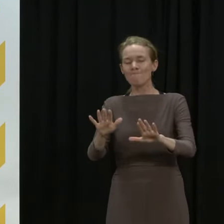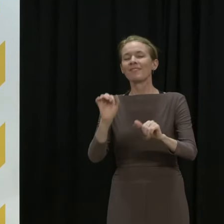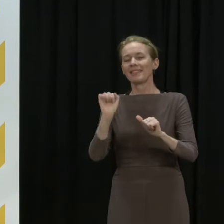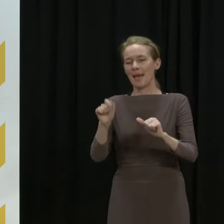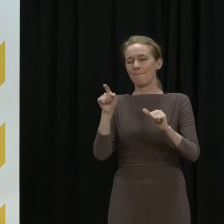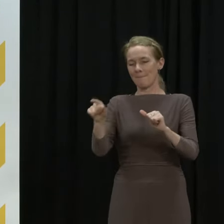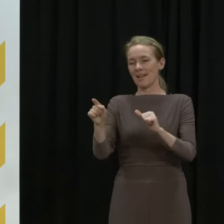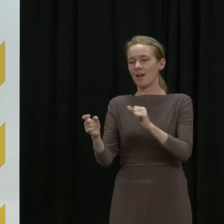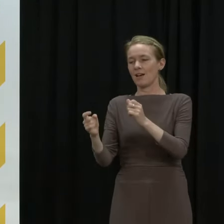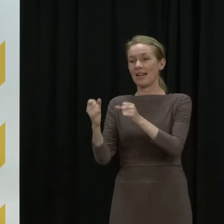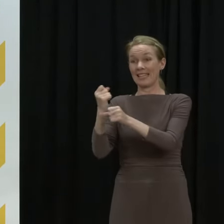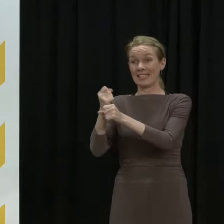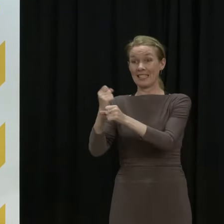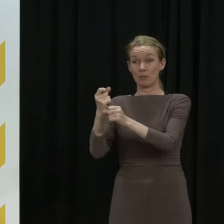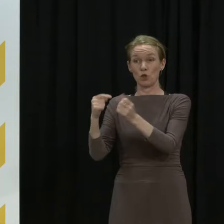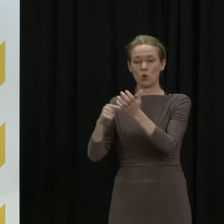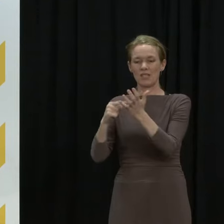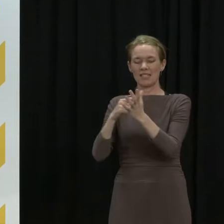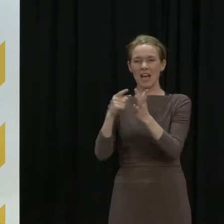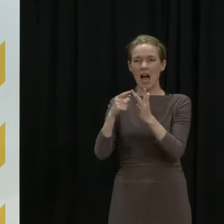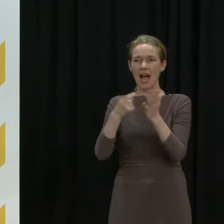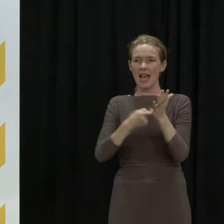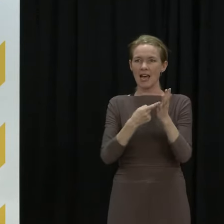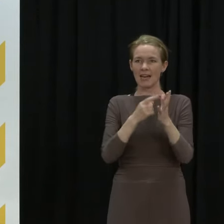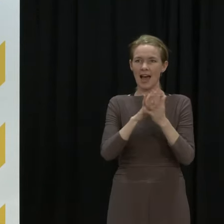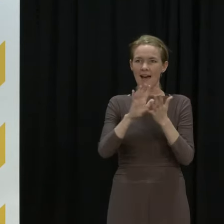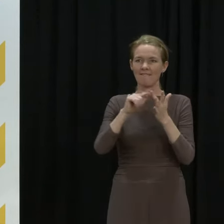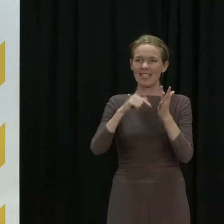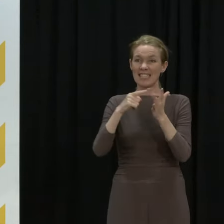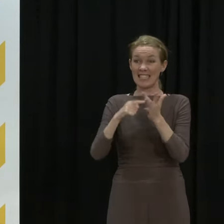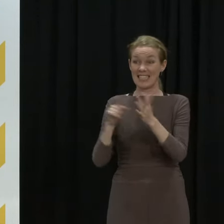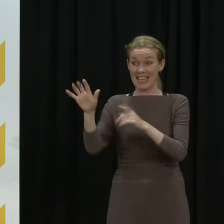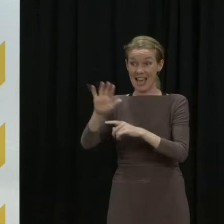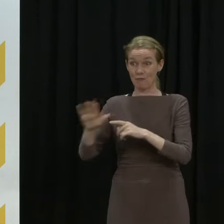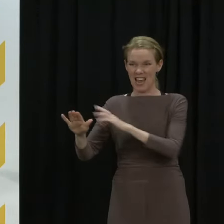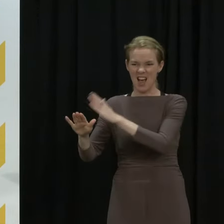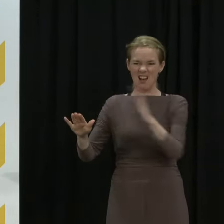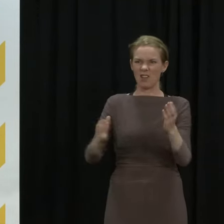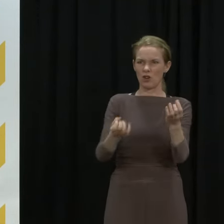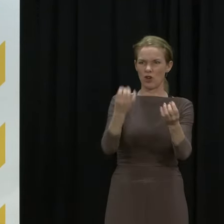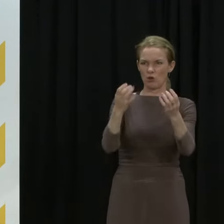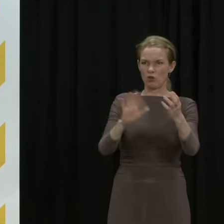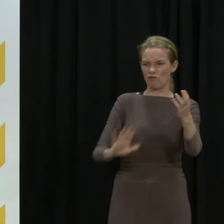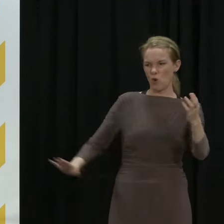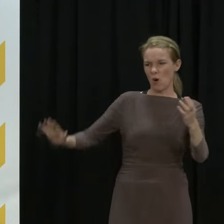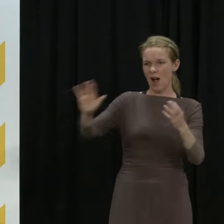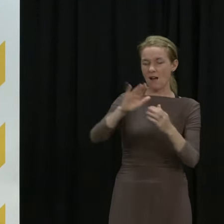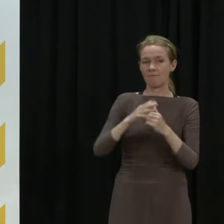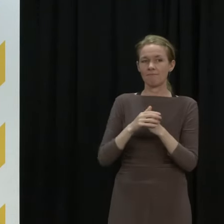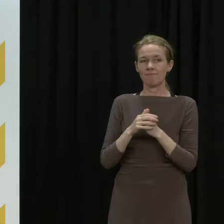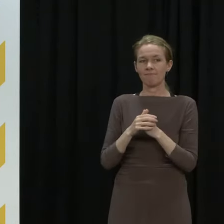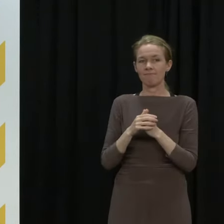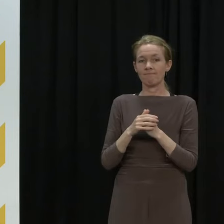That part of the country. Rotorua but heading across into